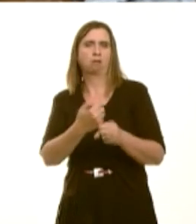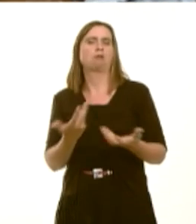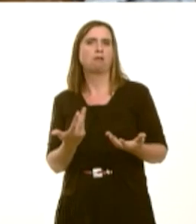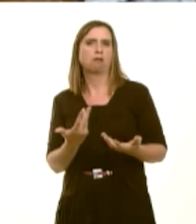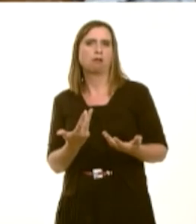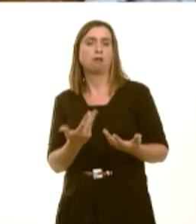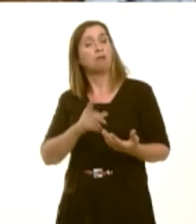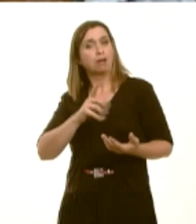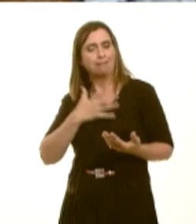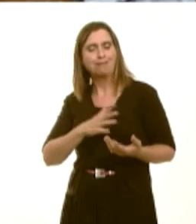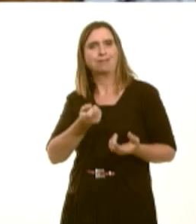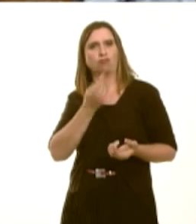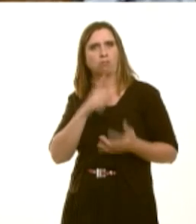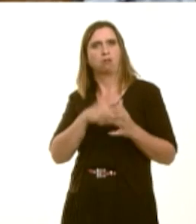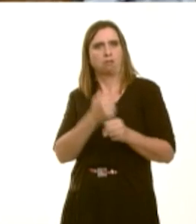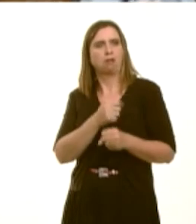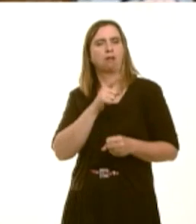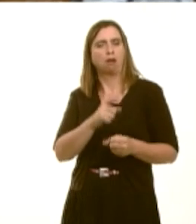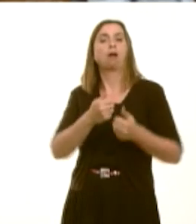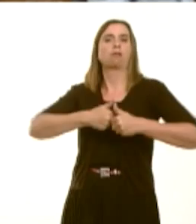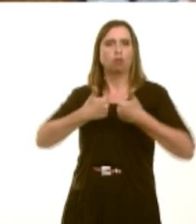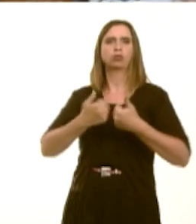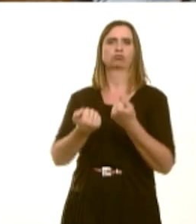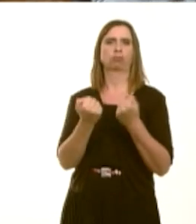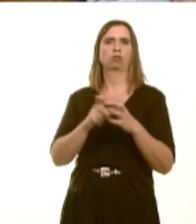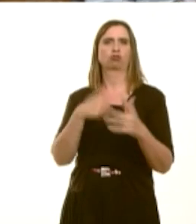we have drugs that are effective. Pharmaceutical companies will make lots of claims about the